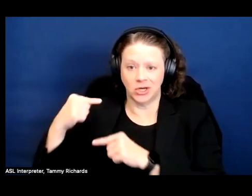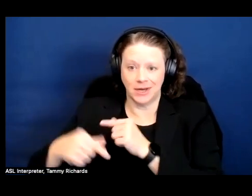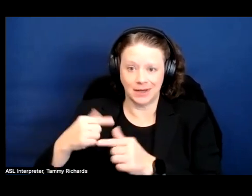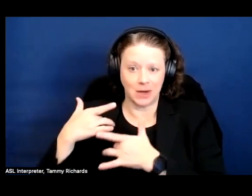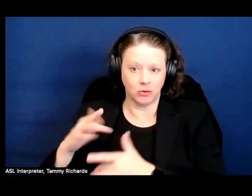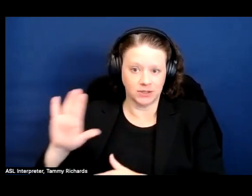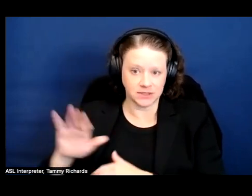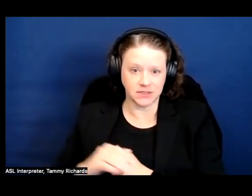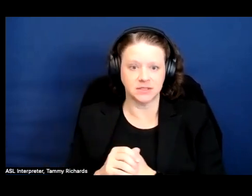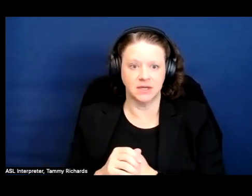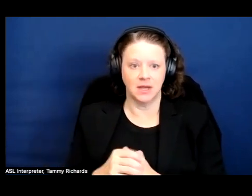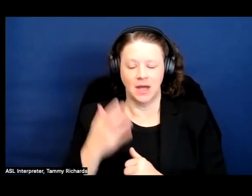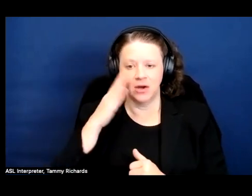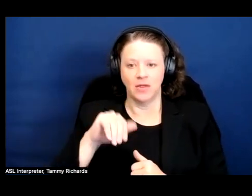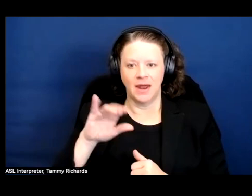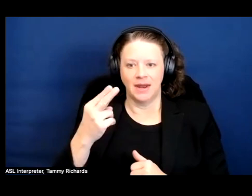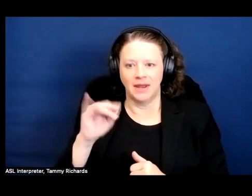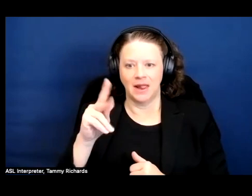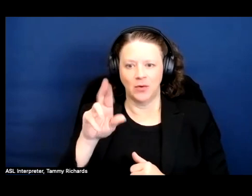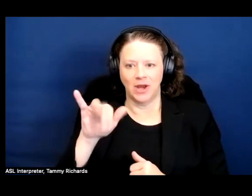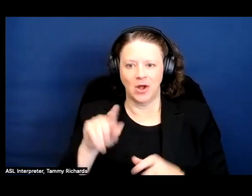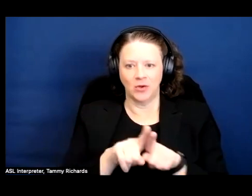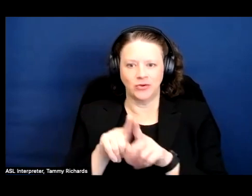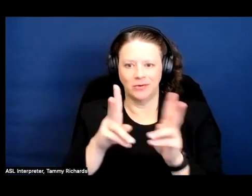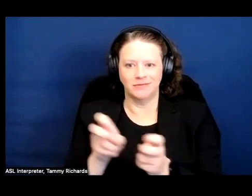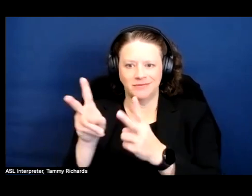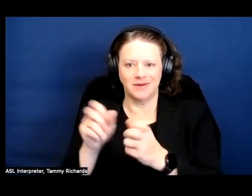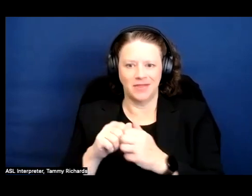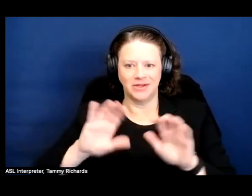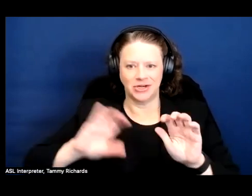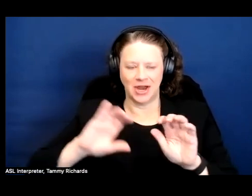And it was originally meant to address situations where,